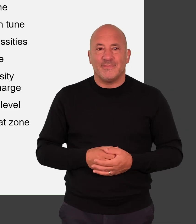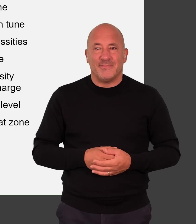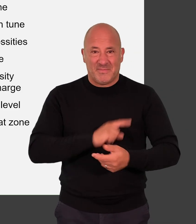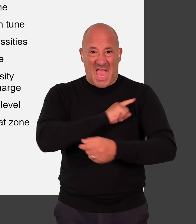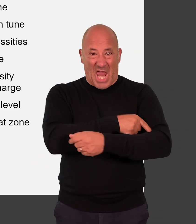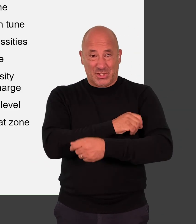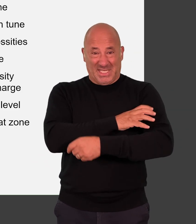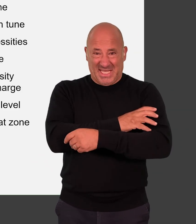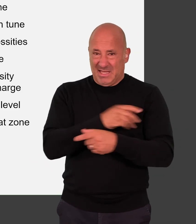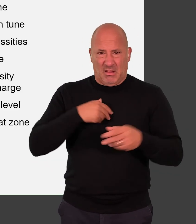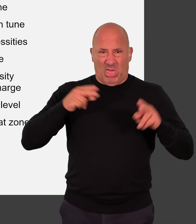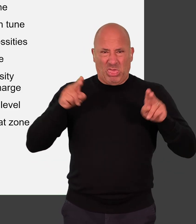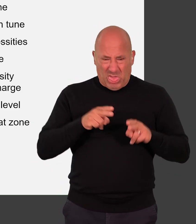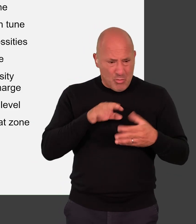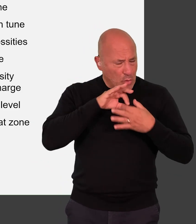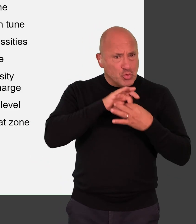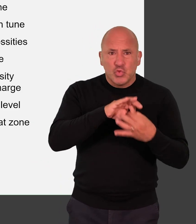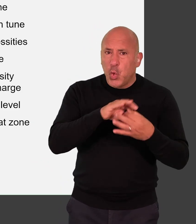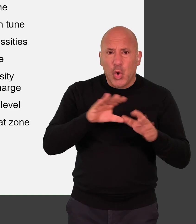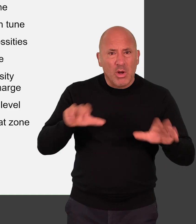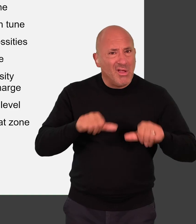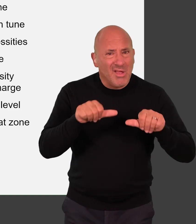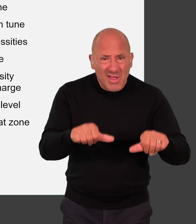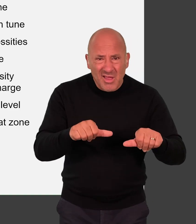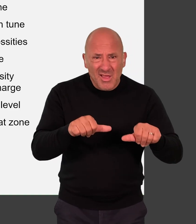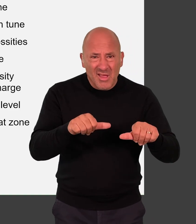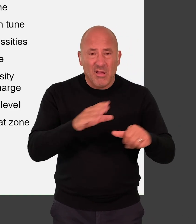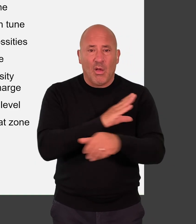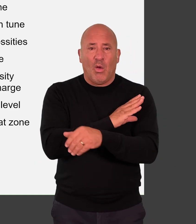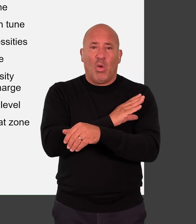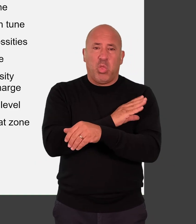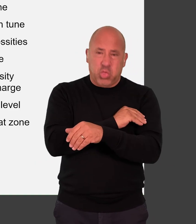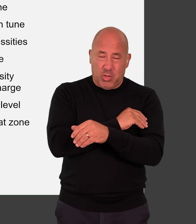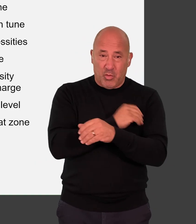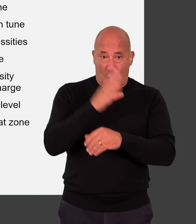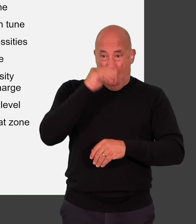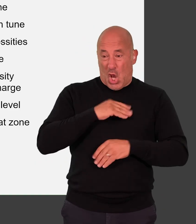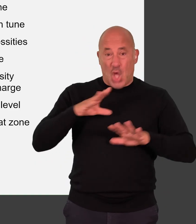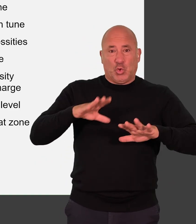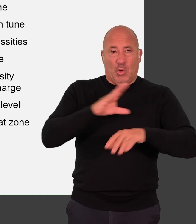When energy is denied to in tune elements and the amount drops below the alert level,